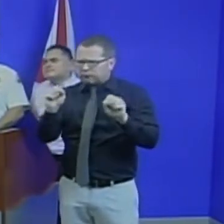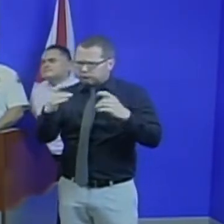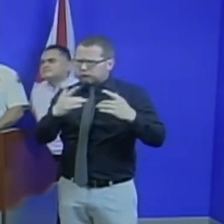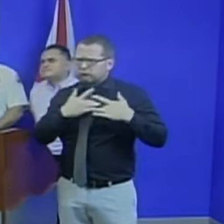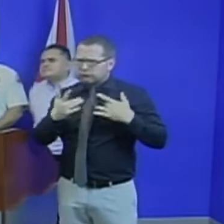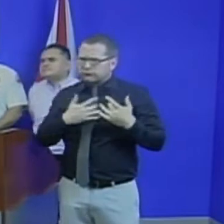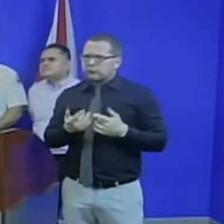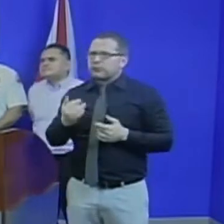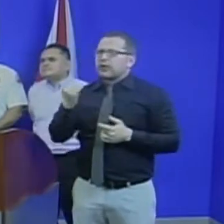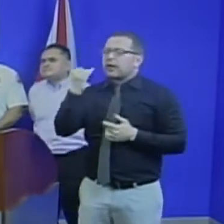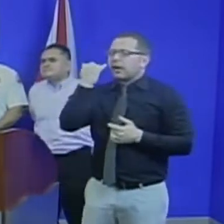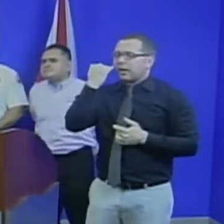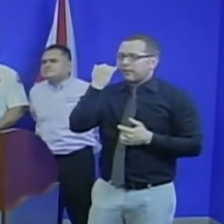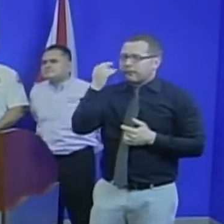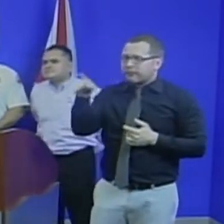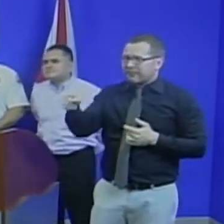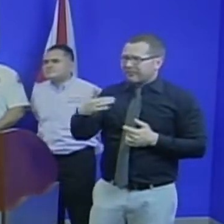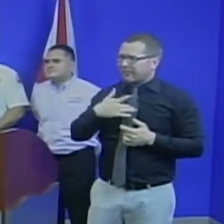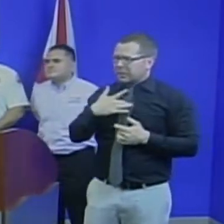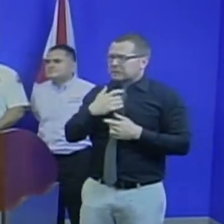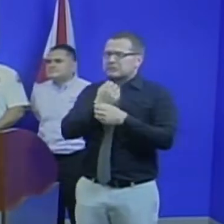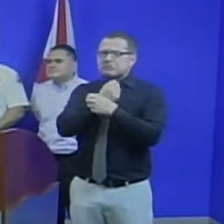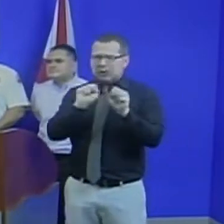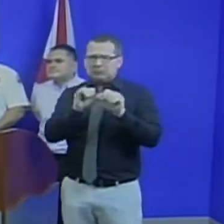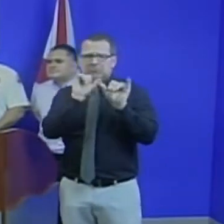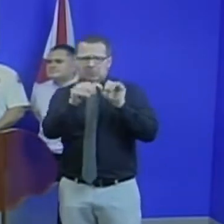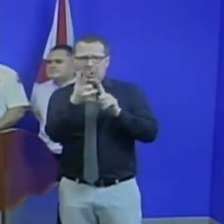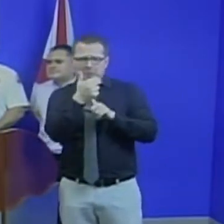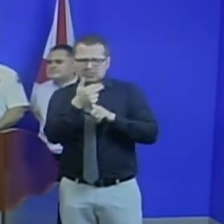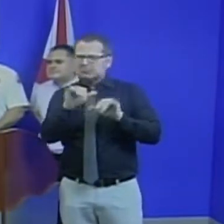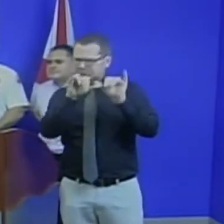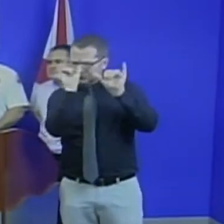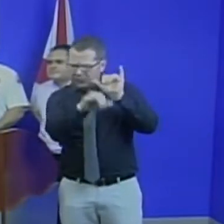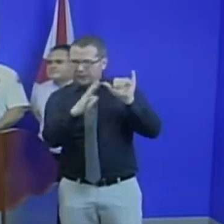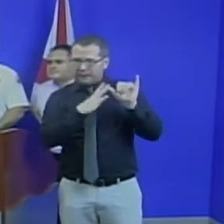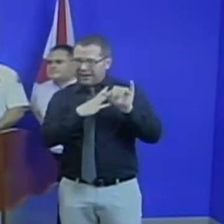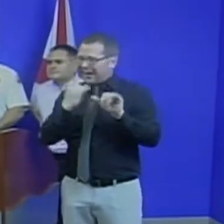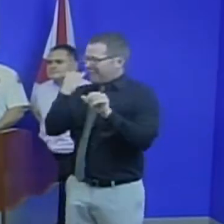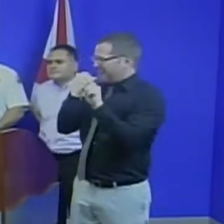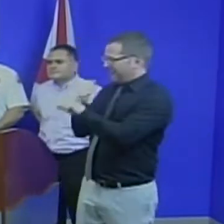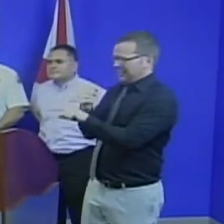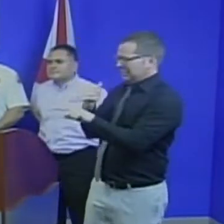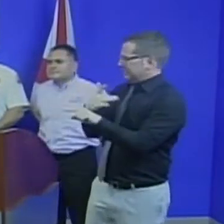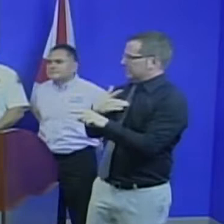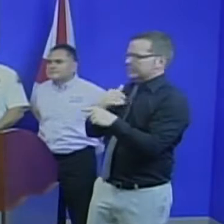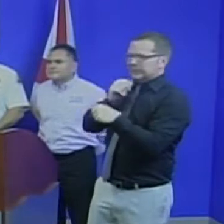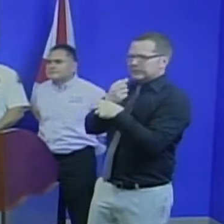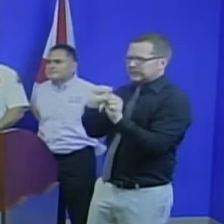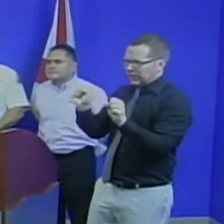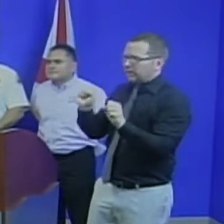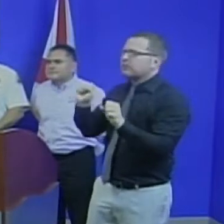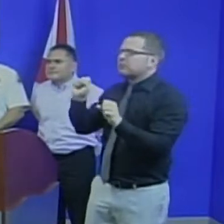JUST AS IMPORTANT TO US AS OUR RESIDENTS HEALTH AND SAFETY. THERE.